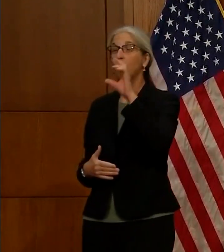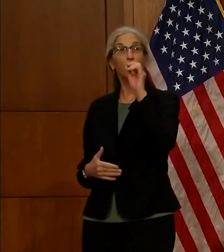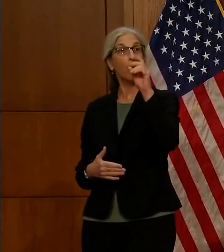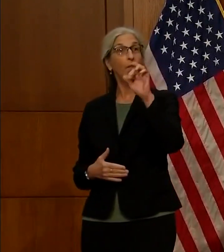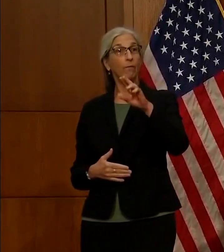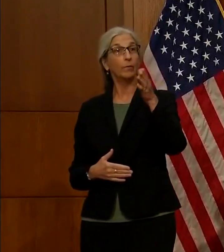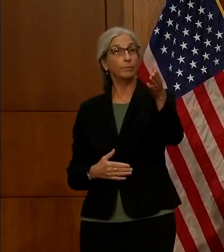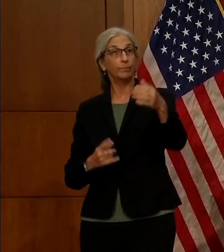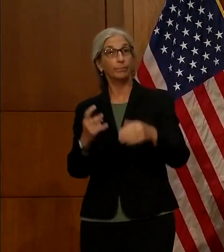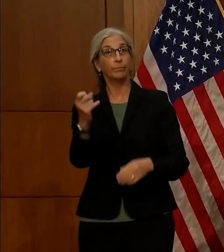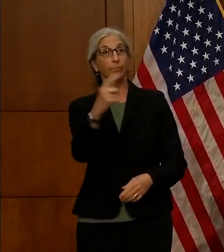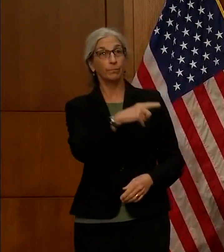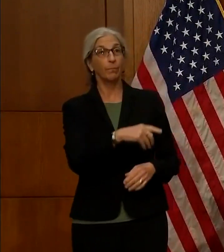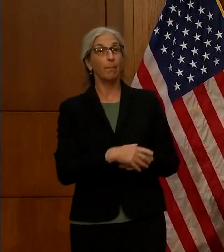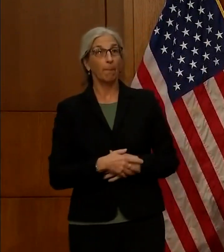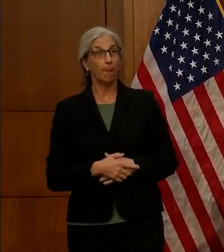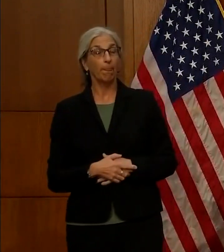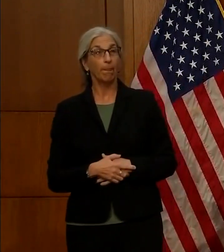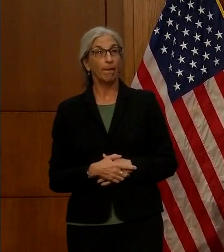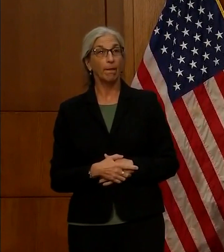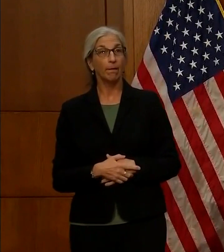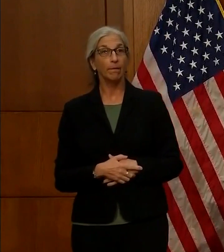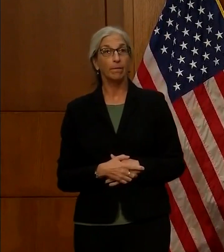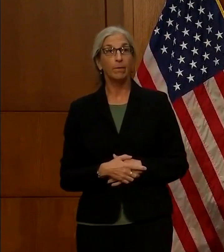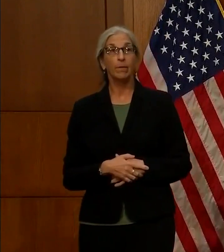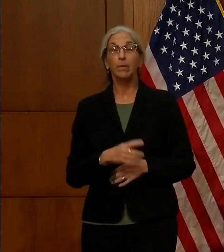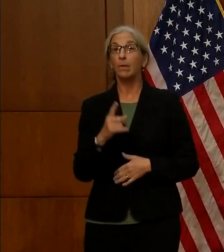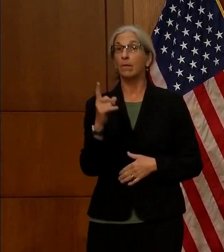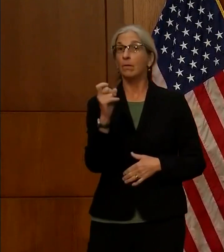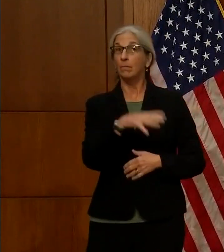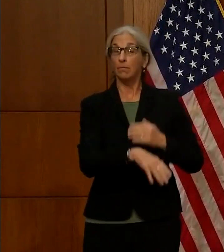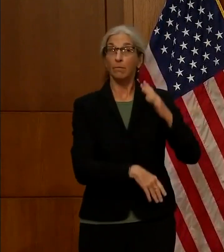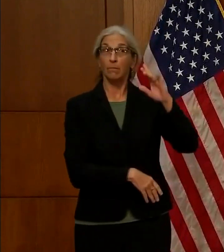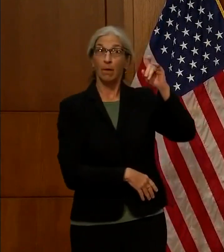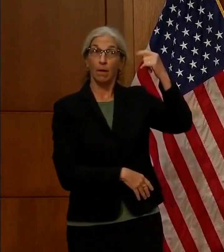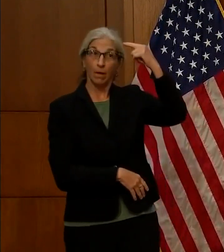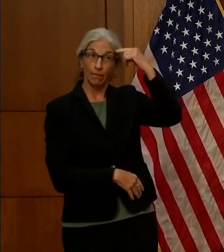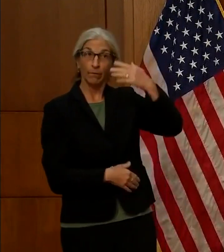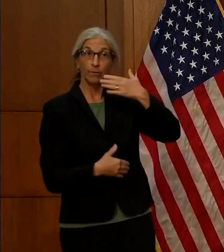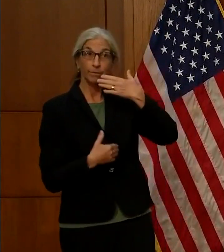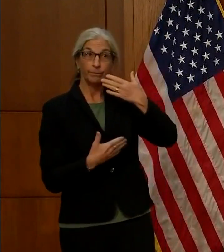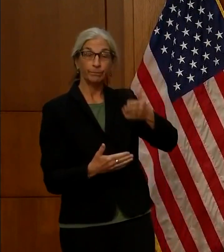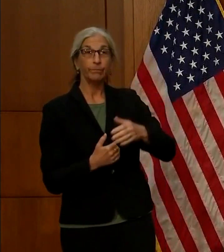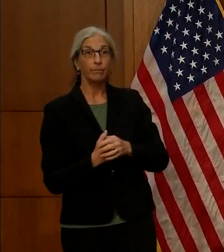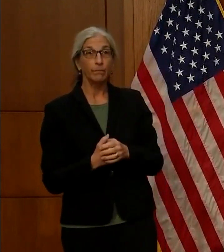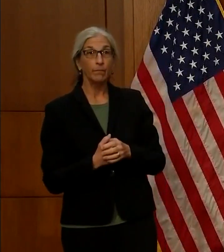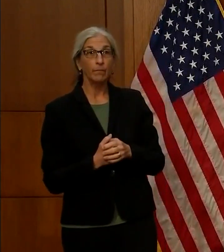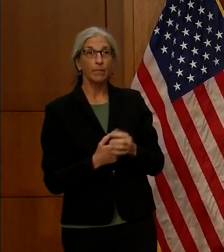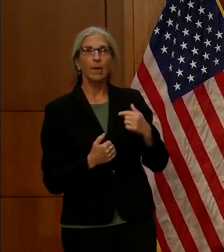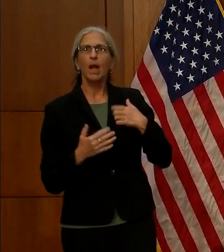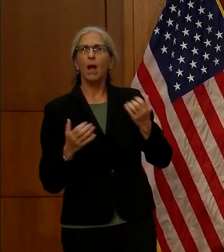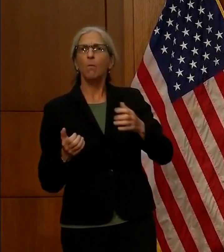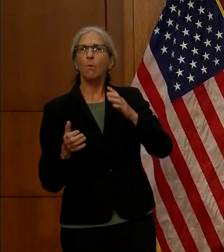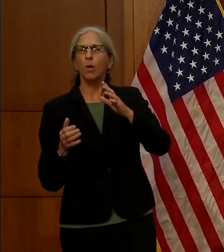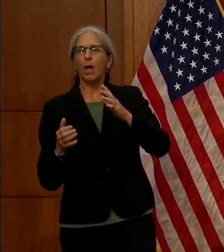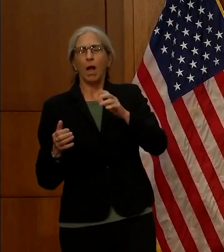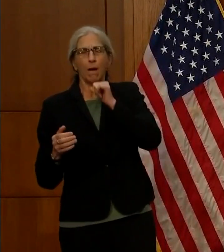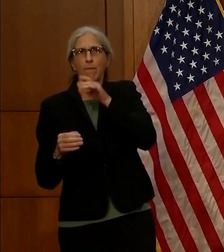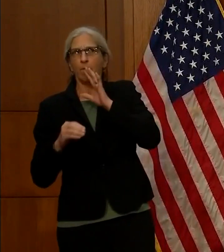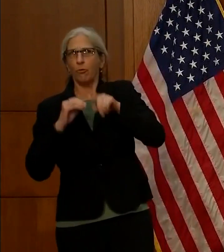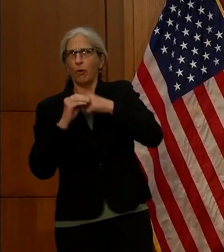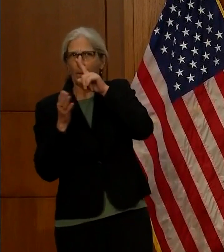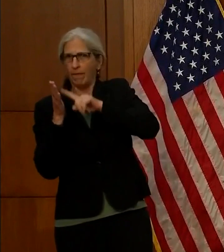GOVERNOR HI OUT. SO YES THANK